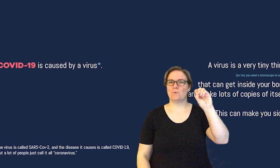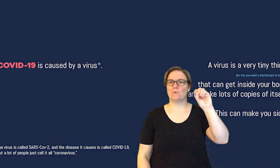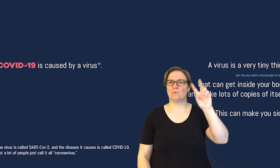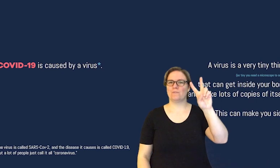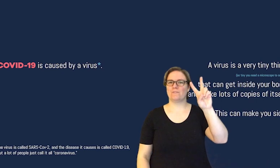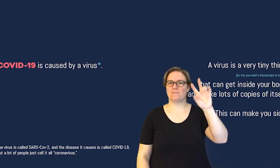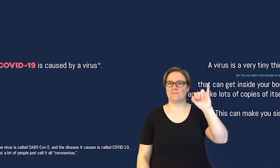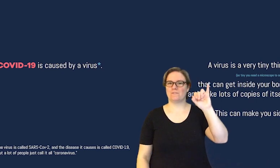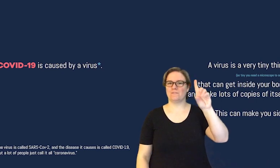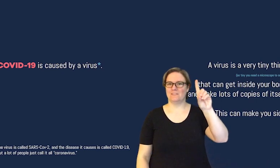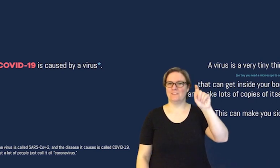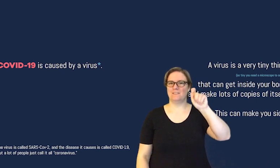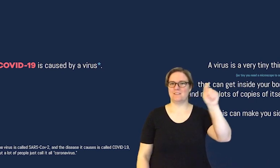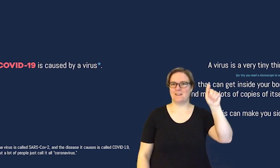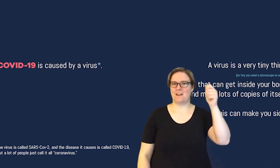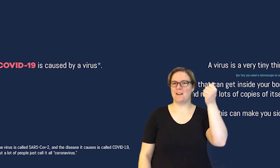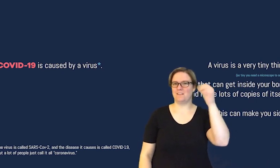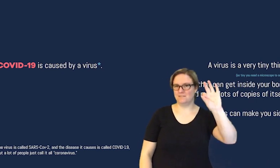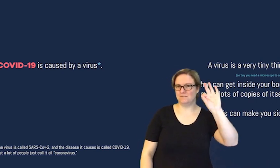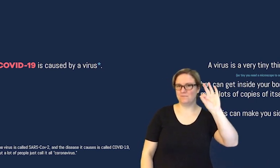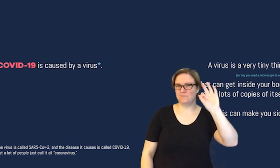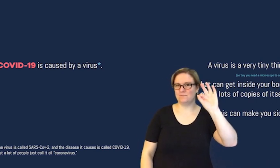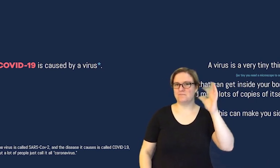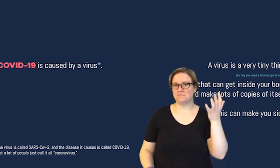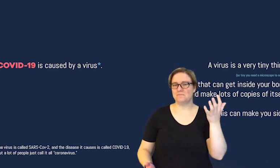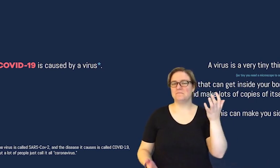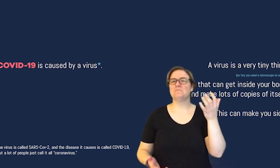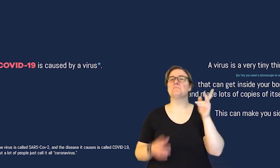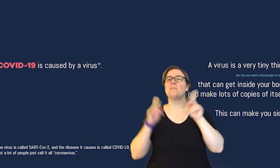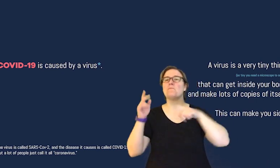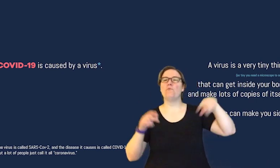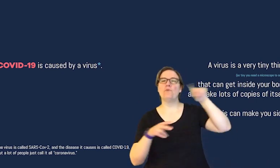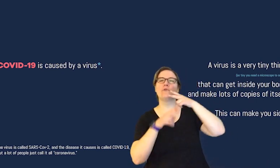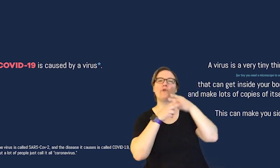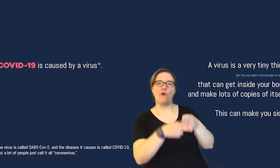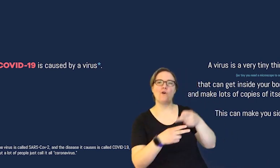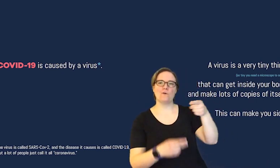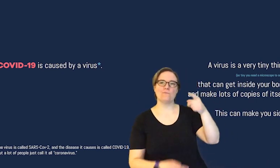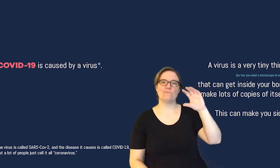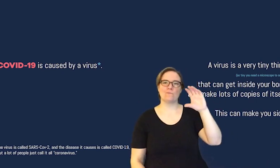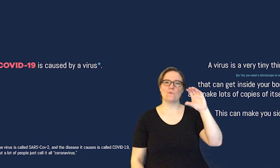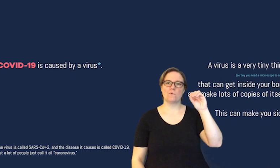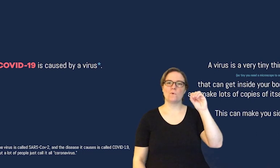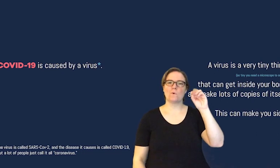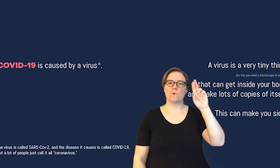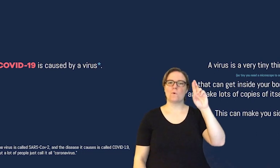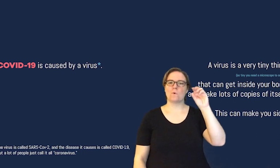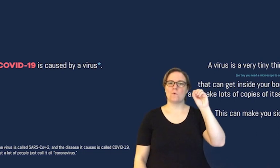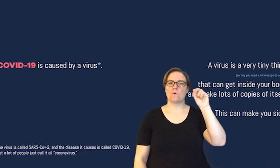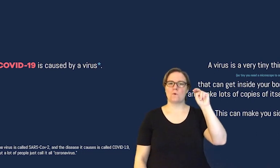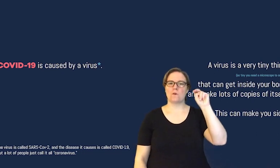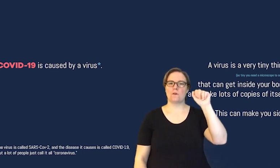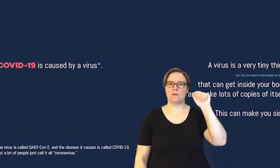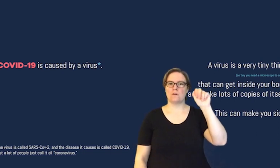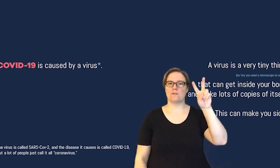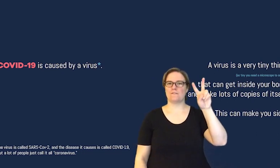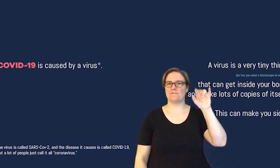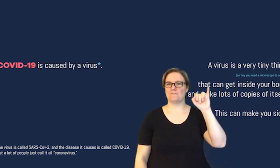The disease is called COVID-19. But a lot of people